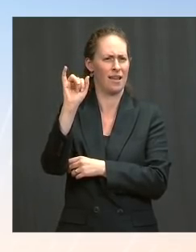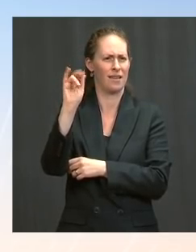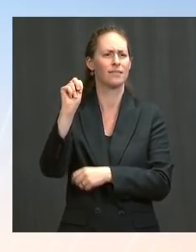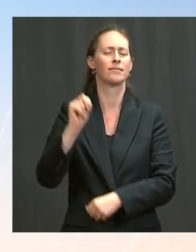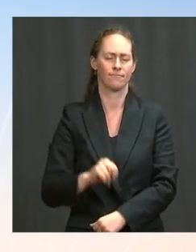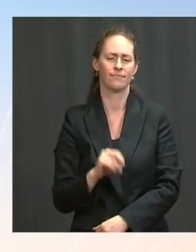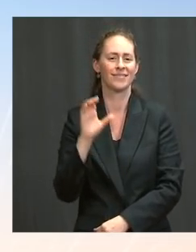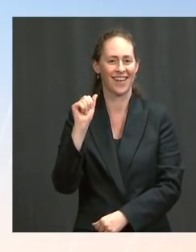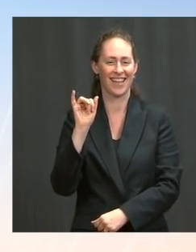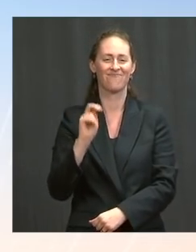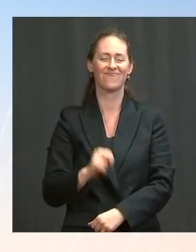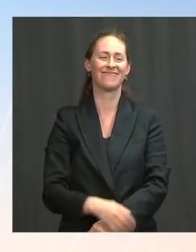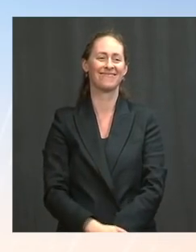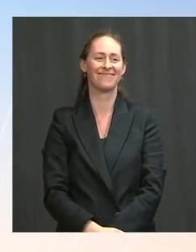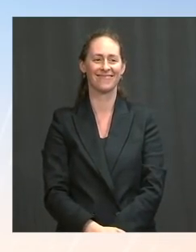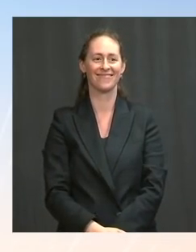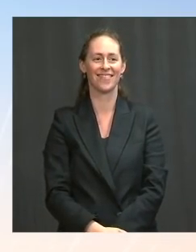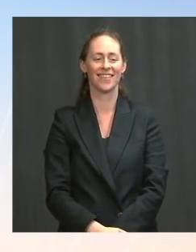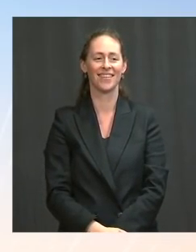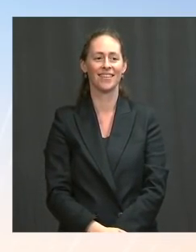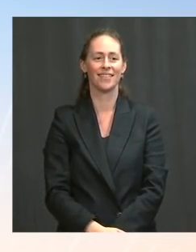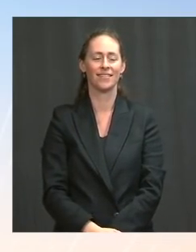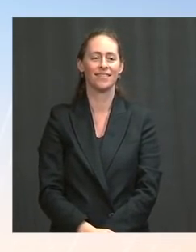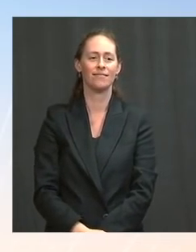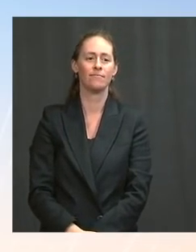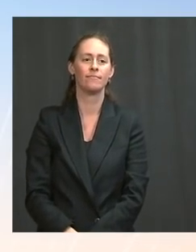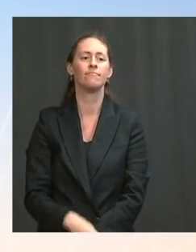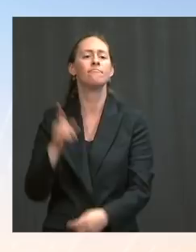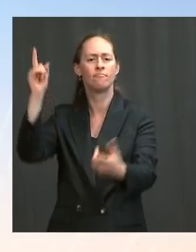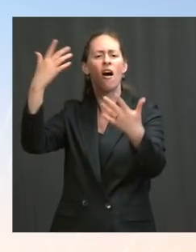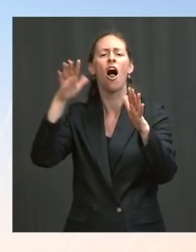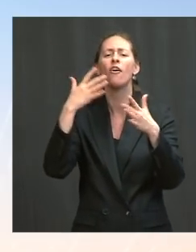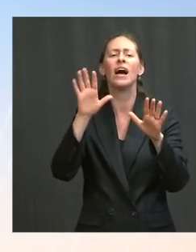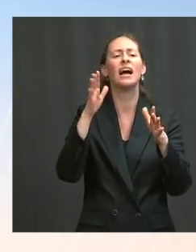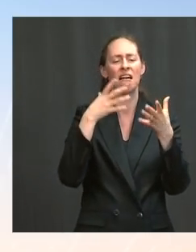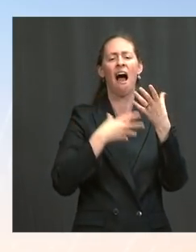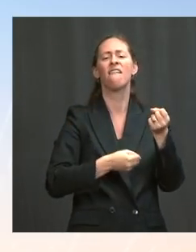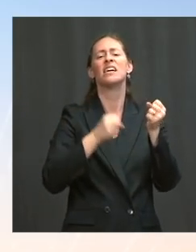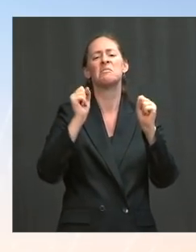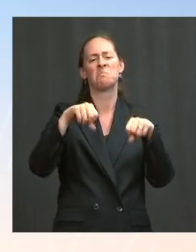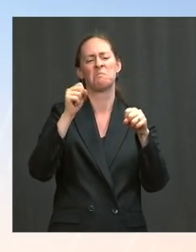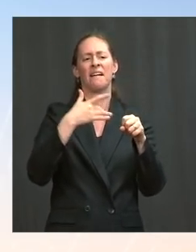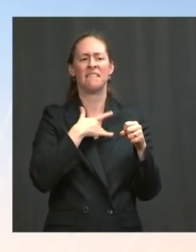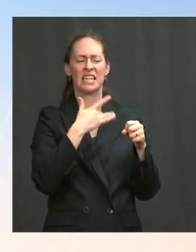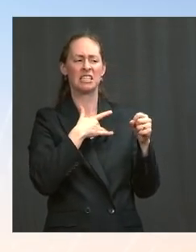that the President is confident, as is our team in our -- our just- -- our legal justification,